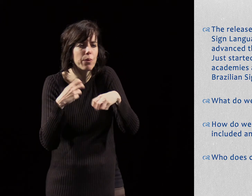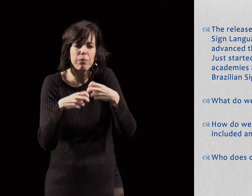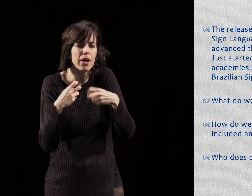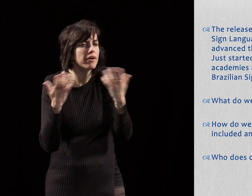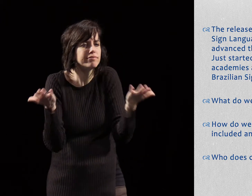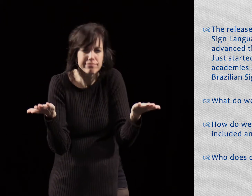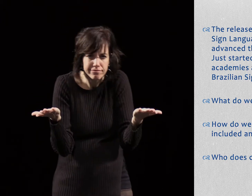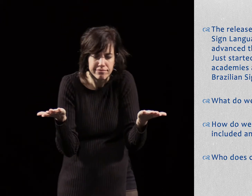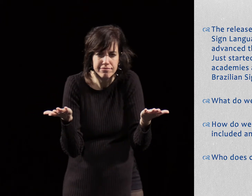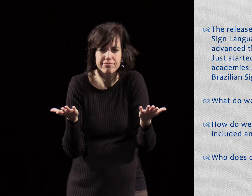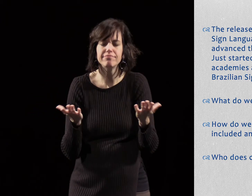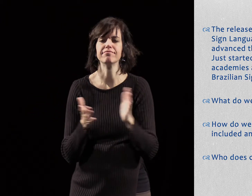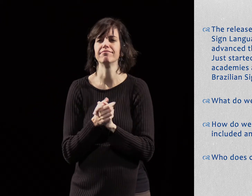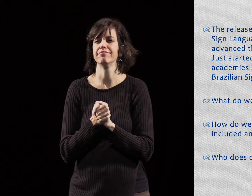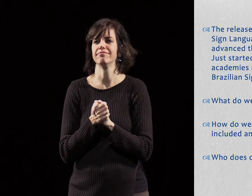That's another problem.